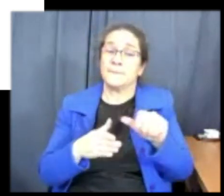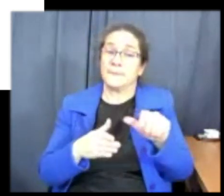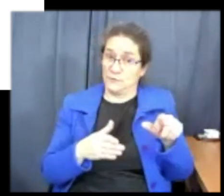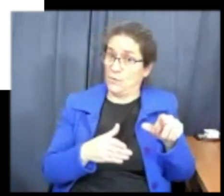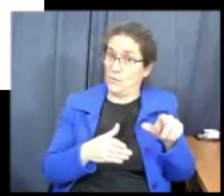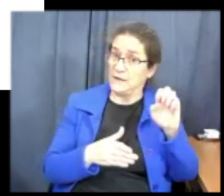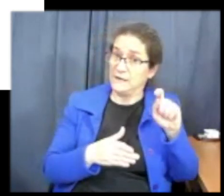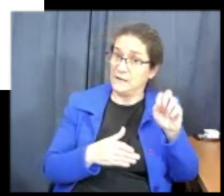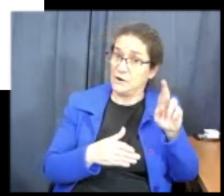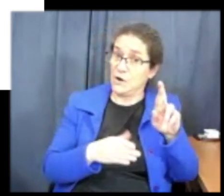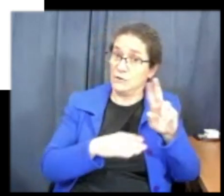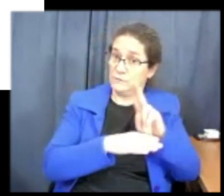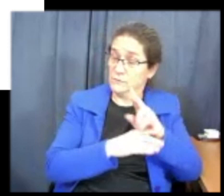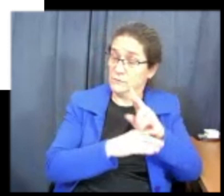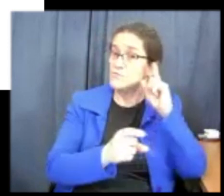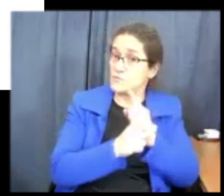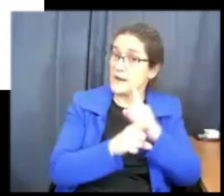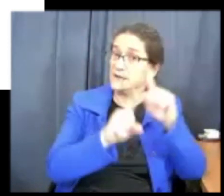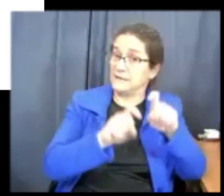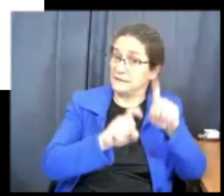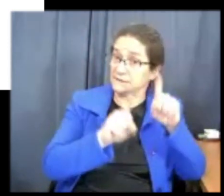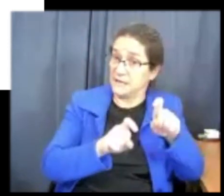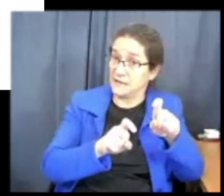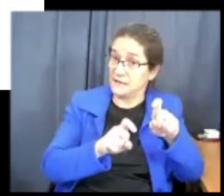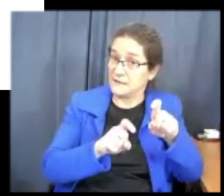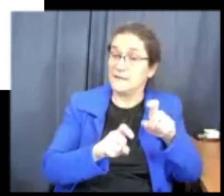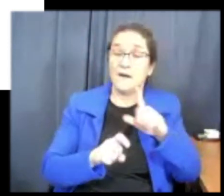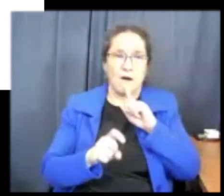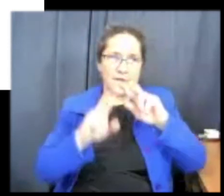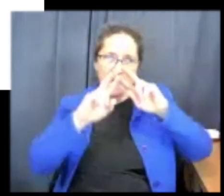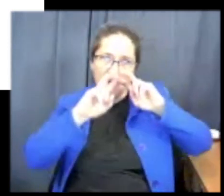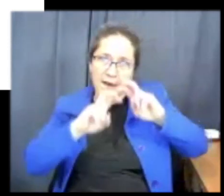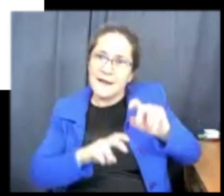do they have the right assessments in place, are they analyzing the data the right way,